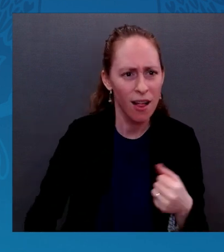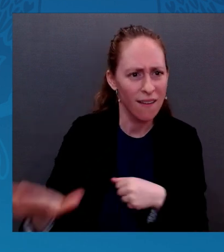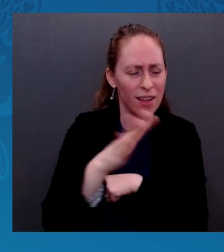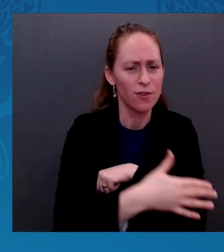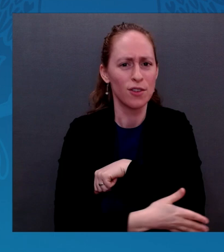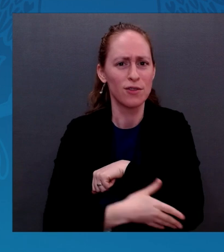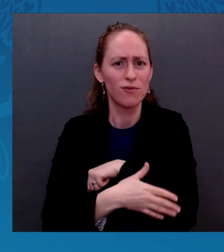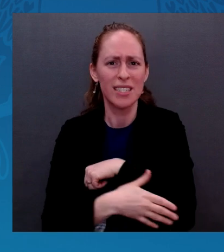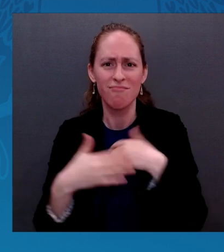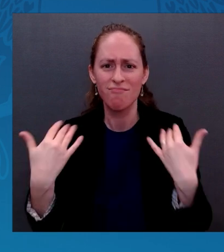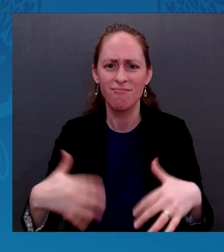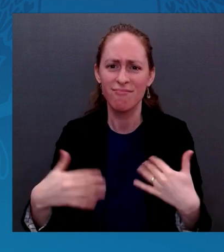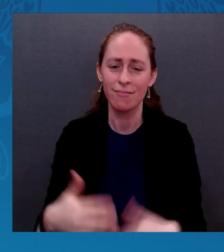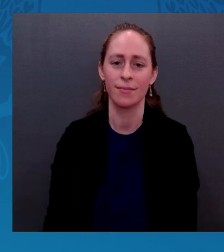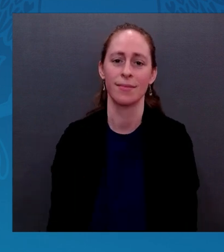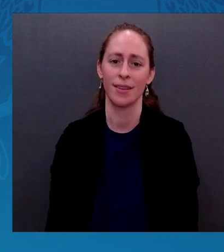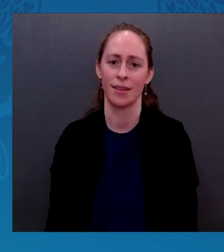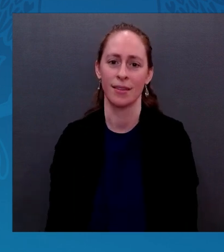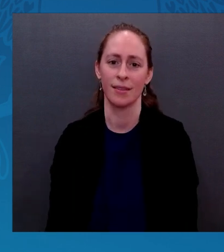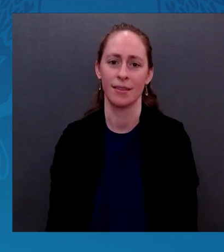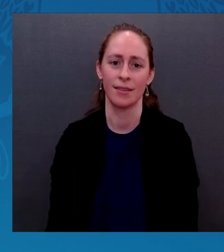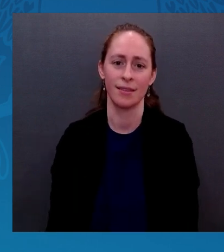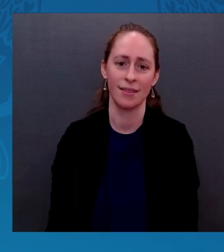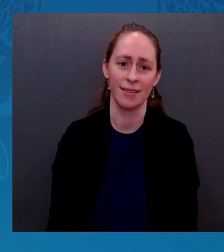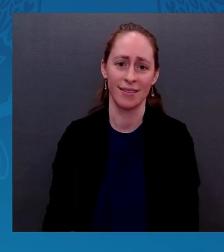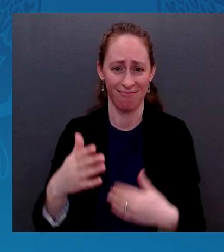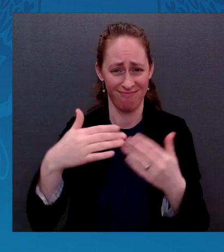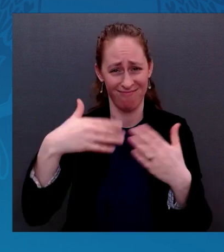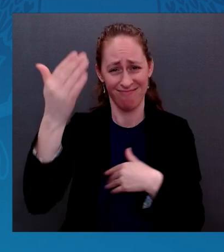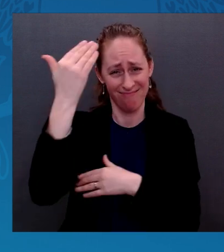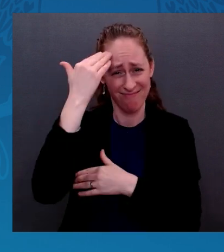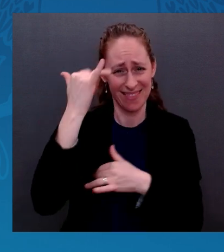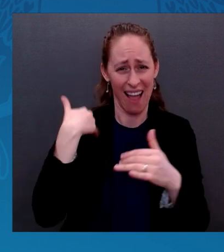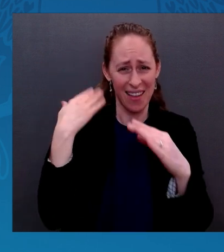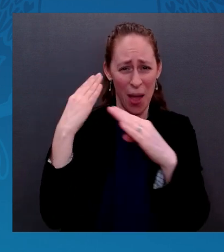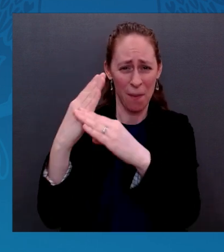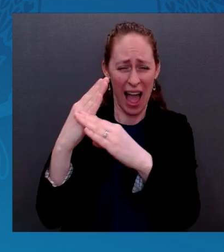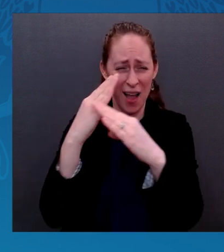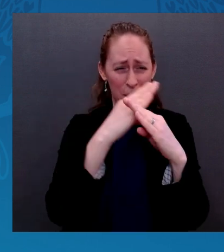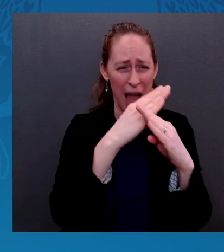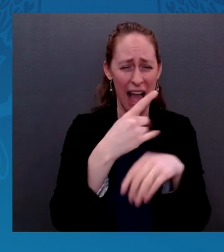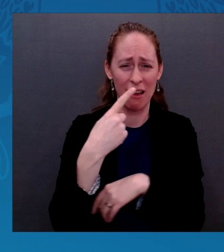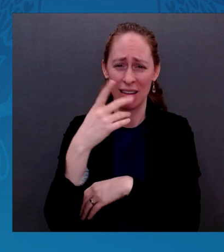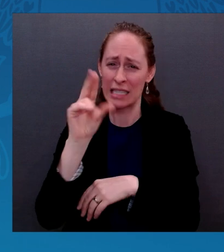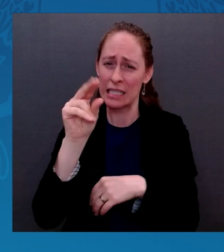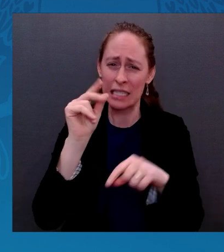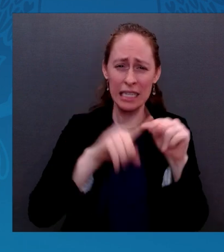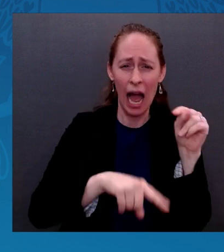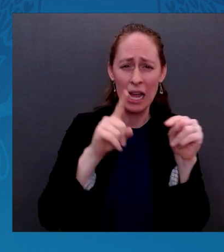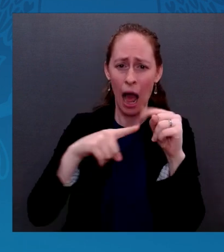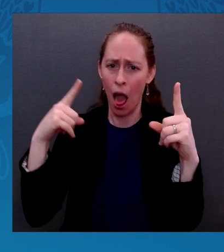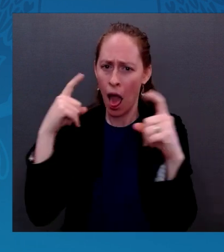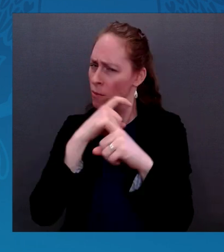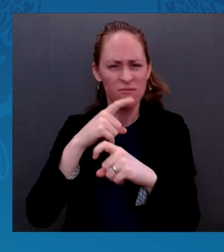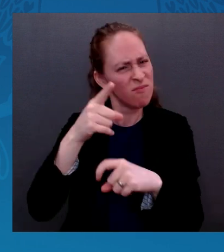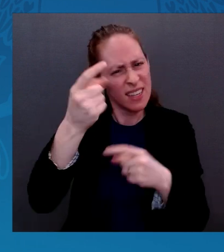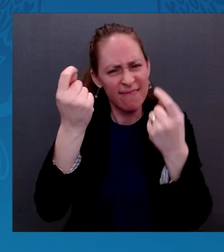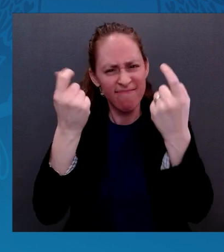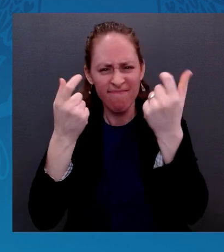made this a high priority and have now made it such a role model that for the administrator